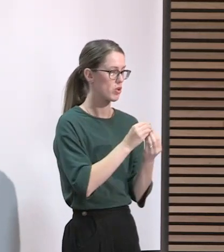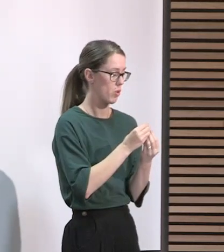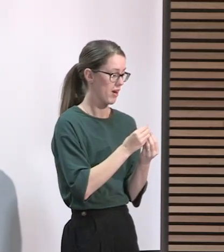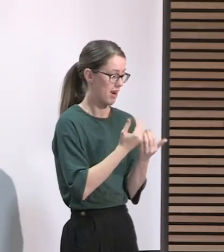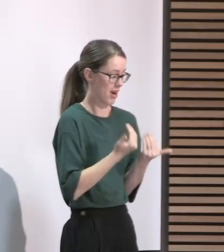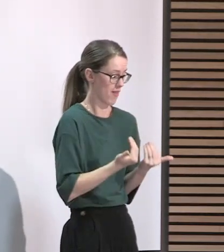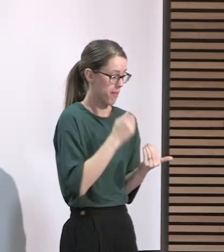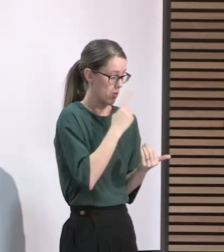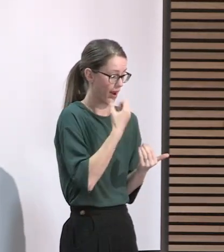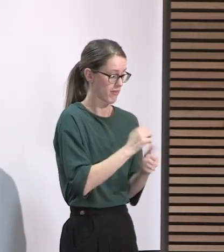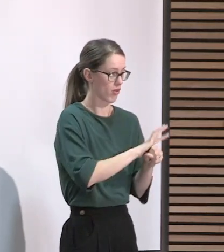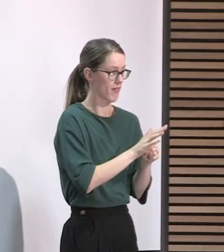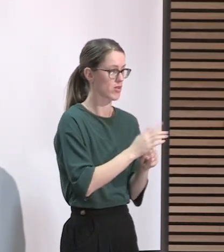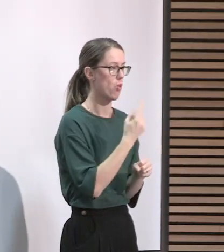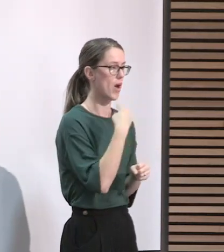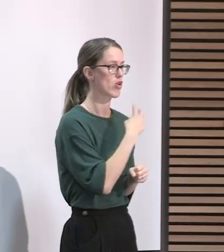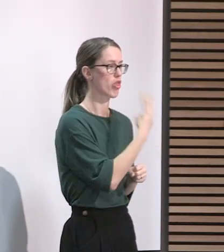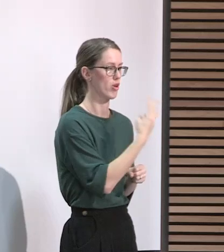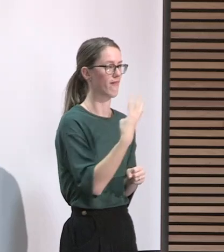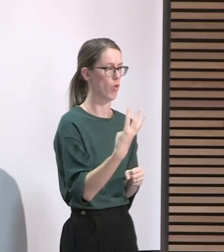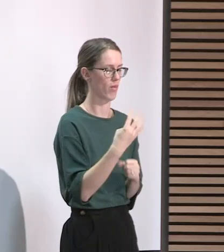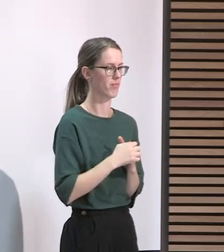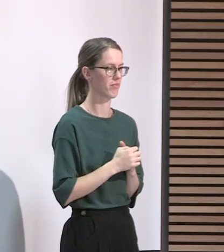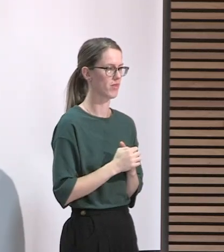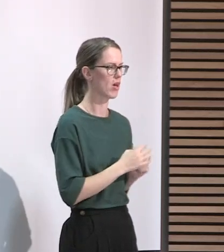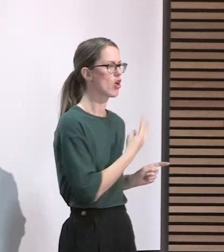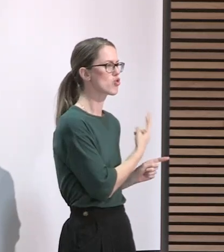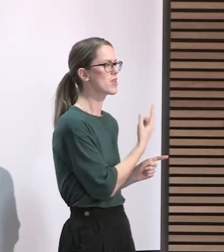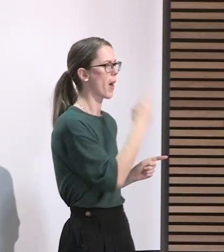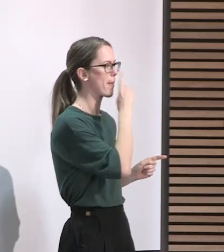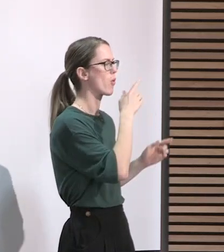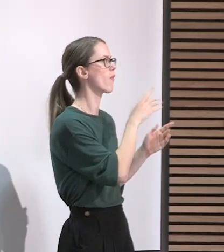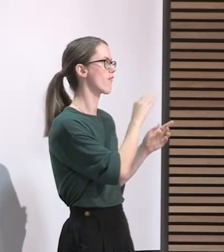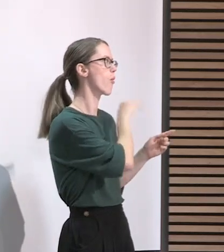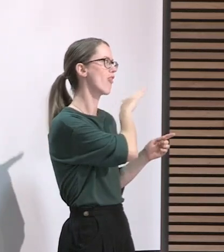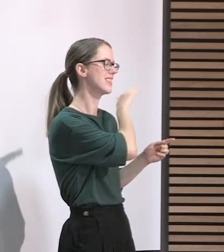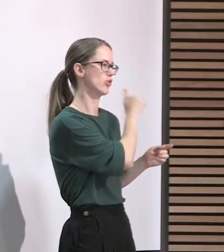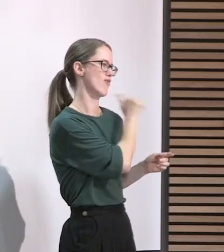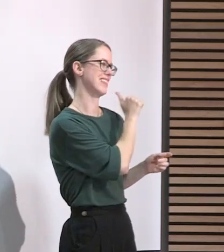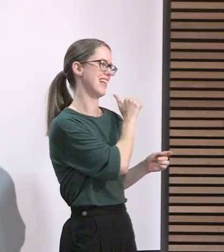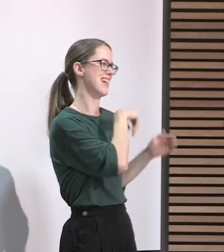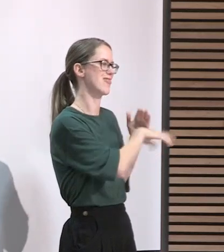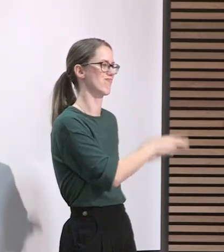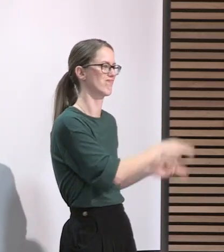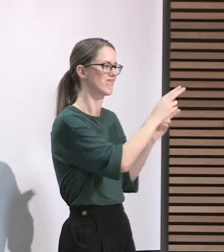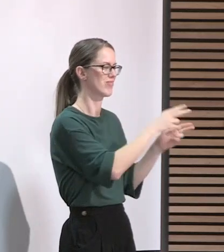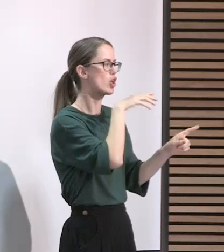cases is now 1,344. The total